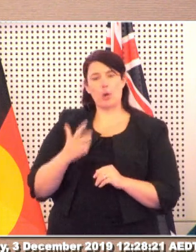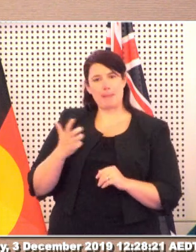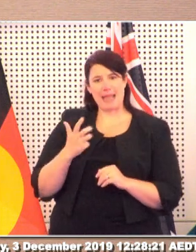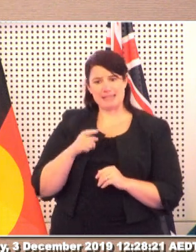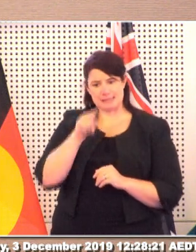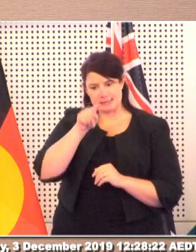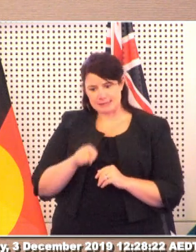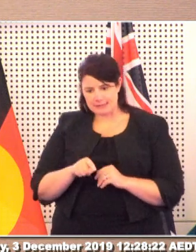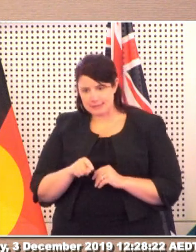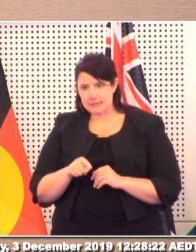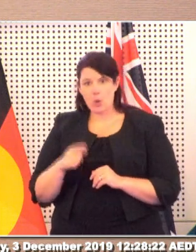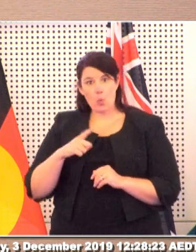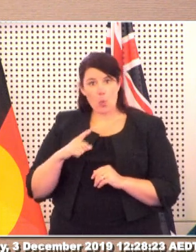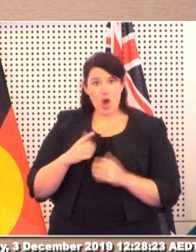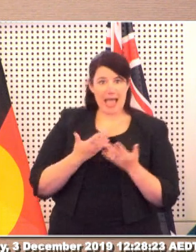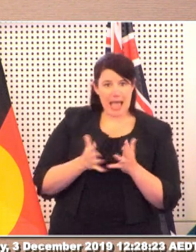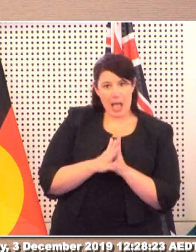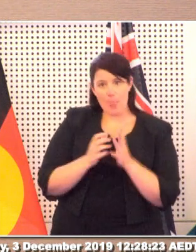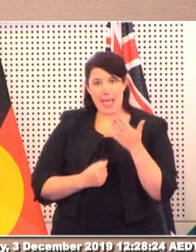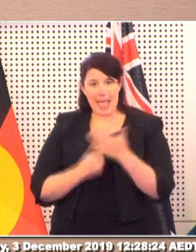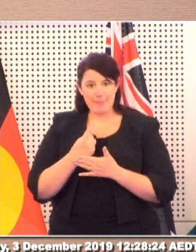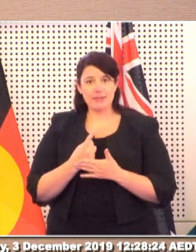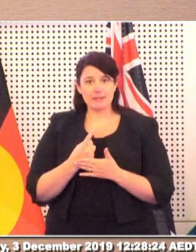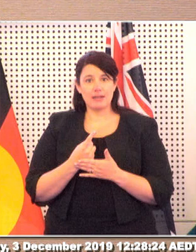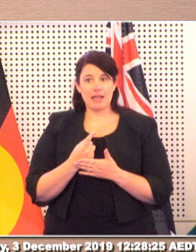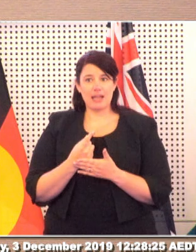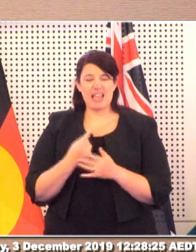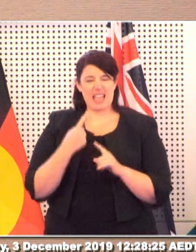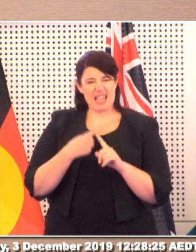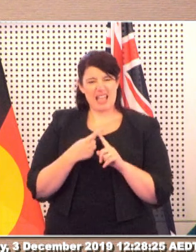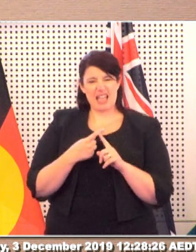people with disability who use services and the fact that it is incredibly difficult